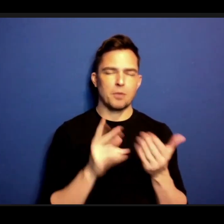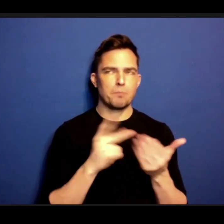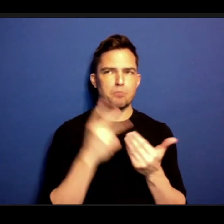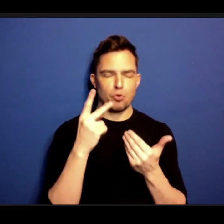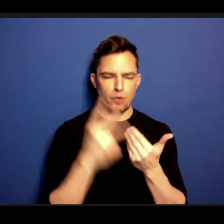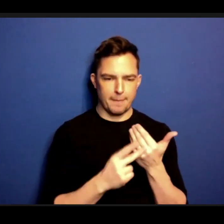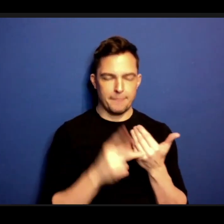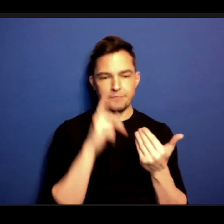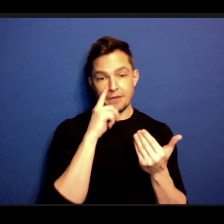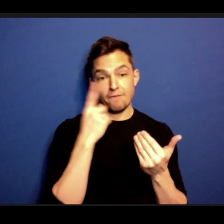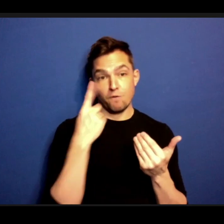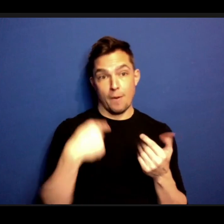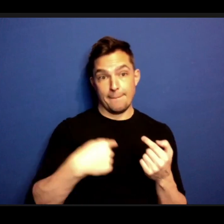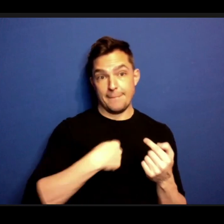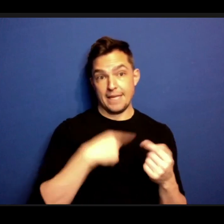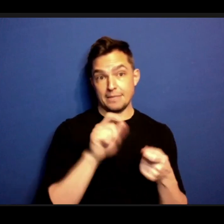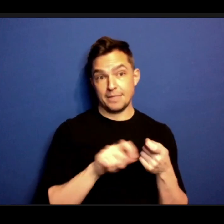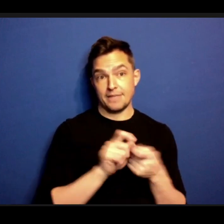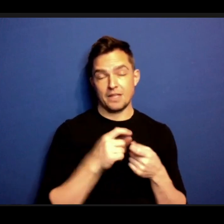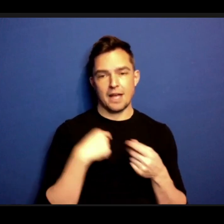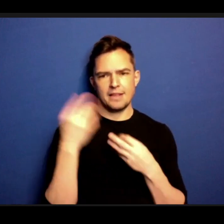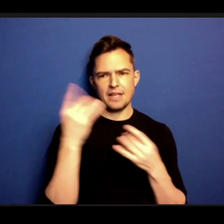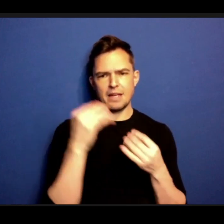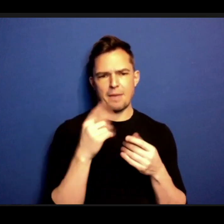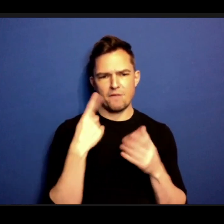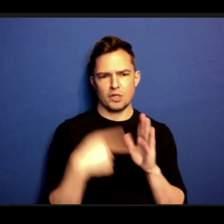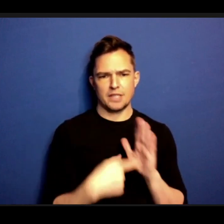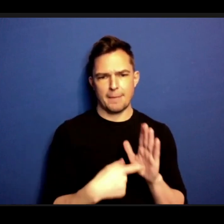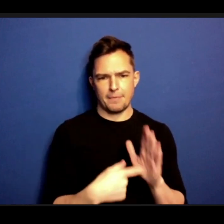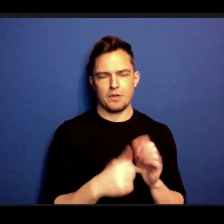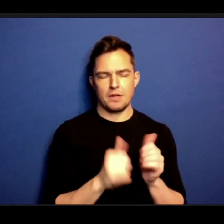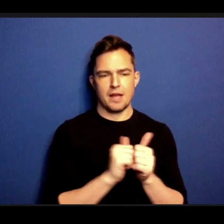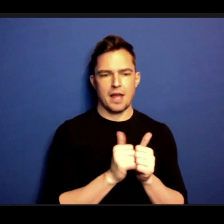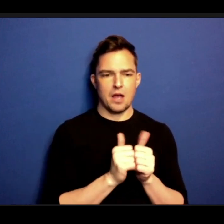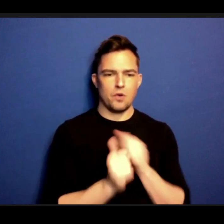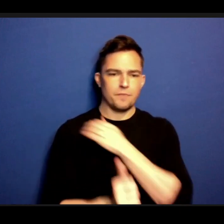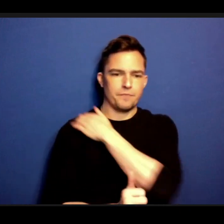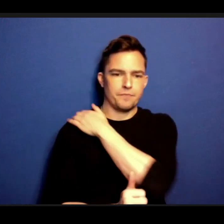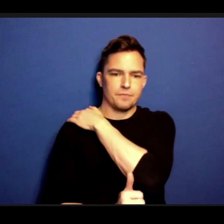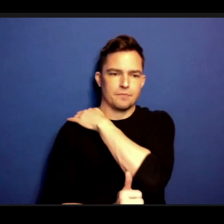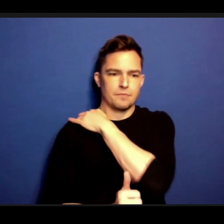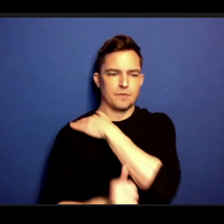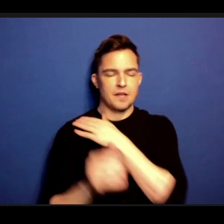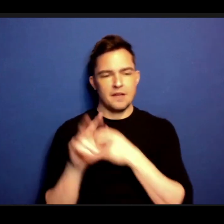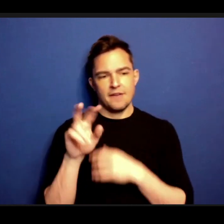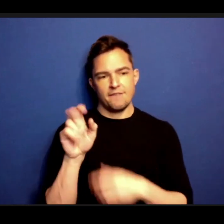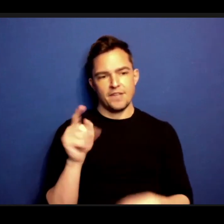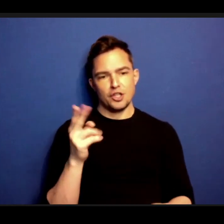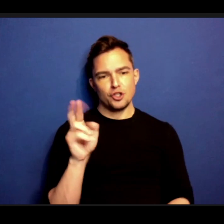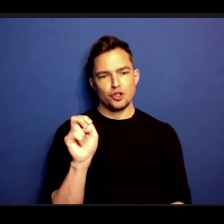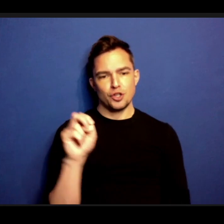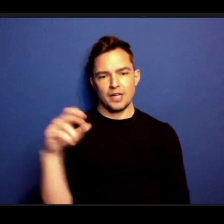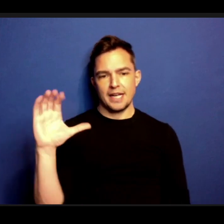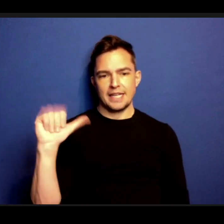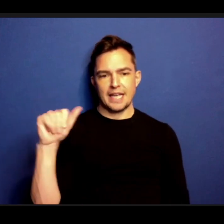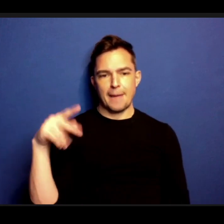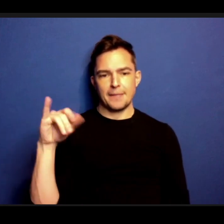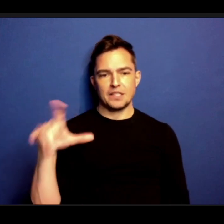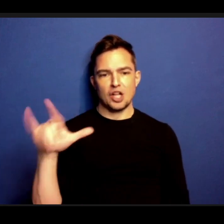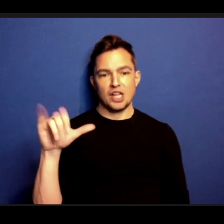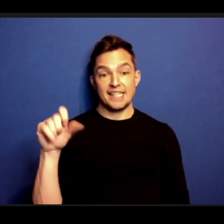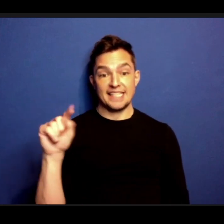for me specifically, I think about, for example, how venture capitalists are linked to, for